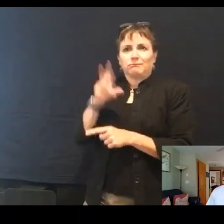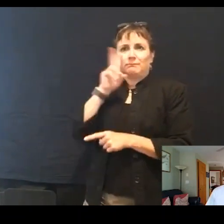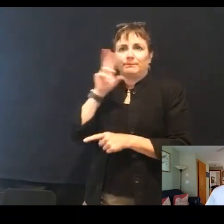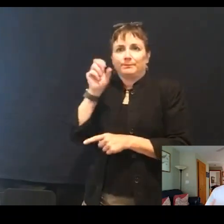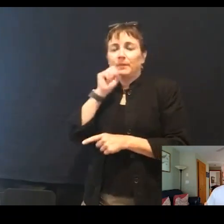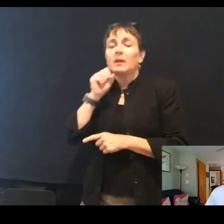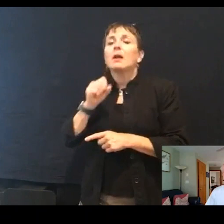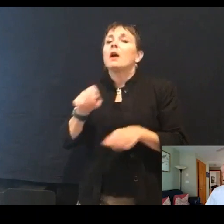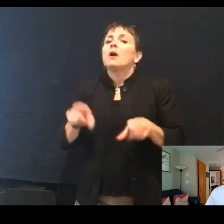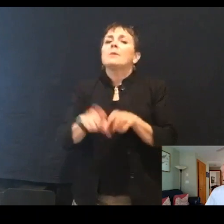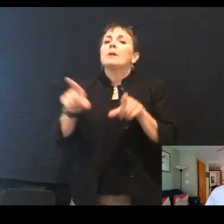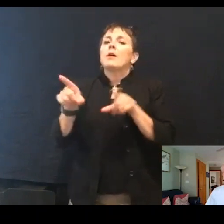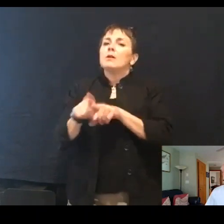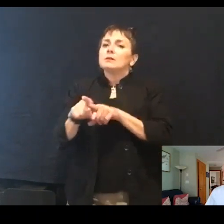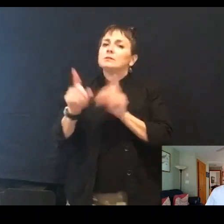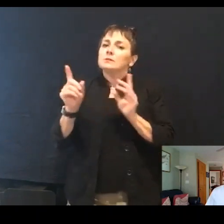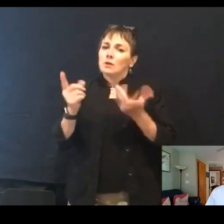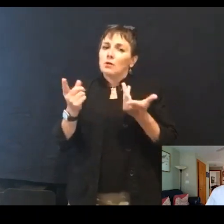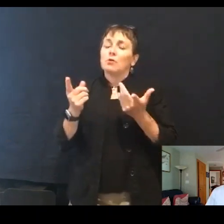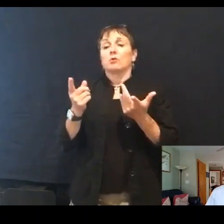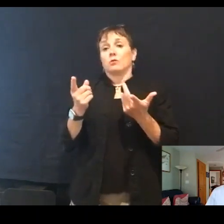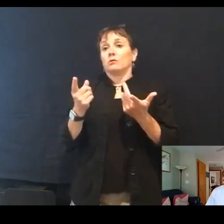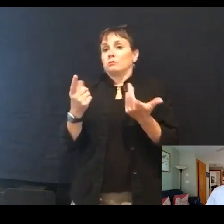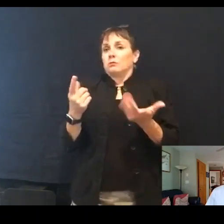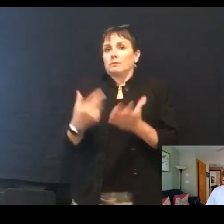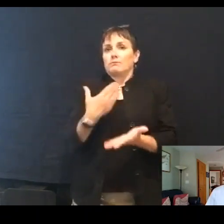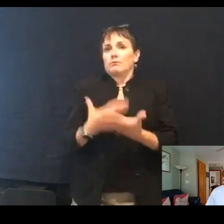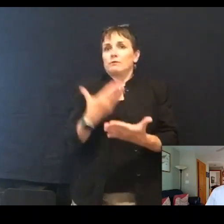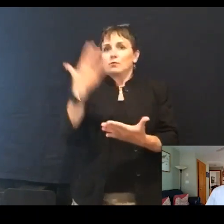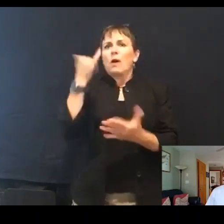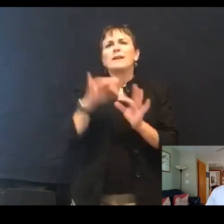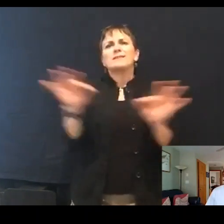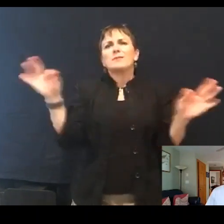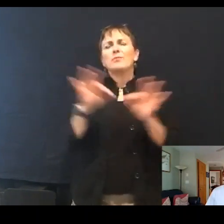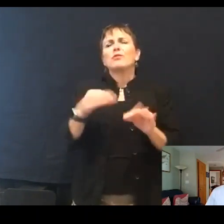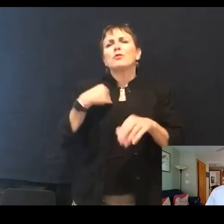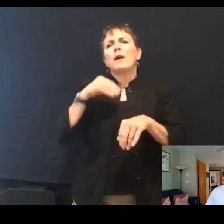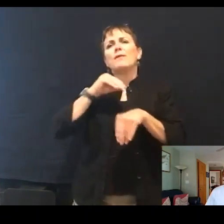This also highlights why it's important to have a genetic counselor help explain the result.